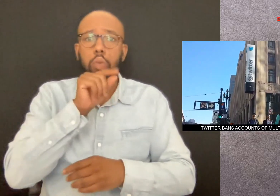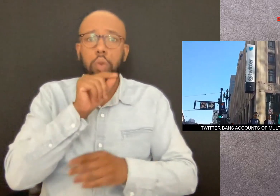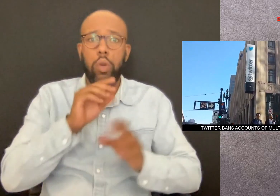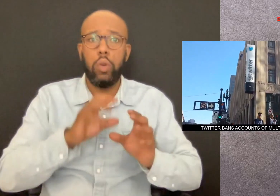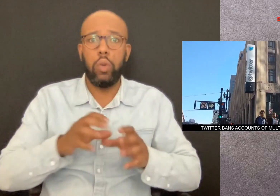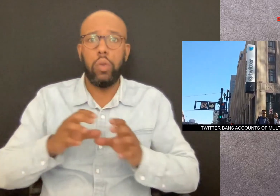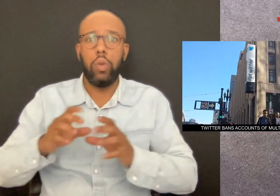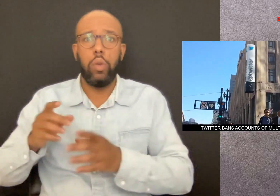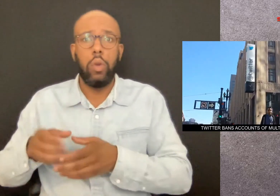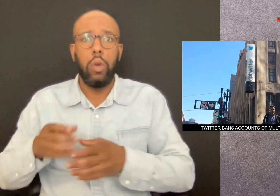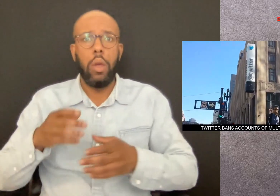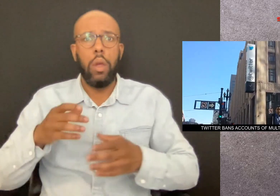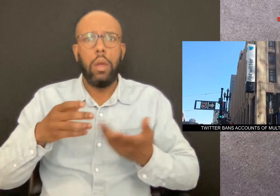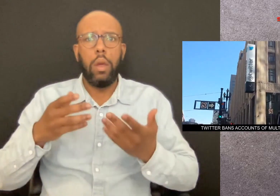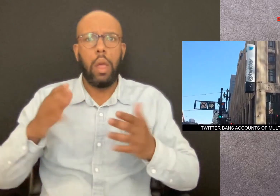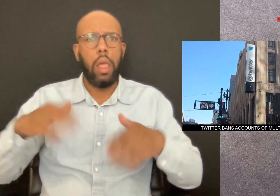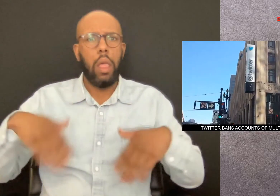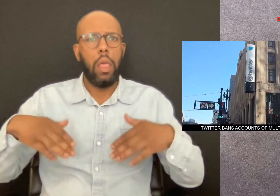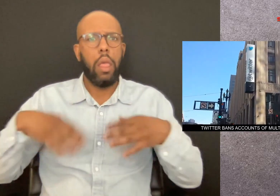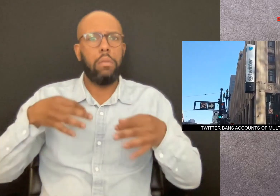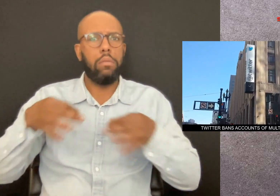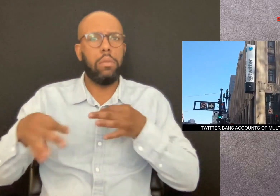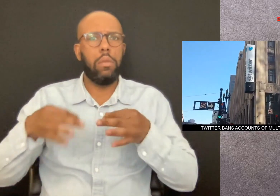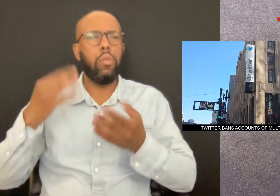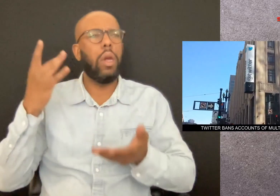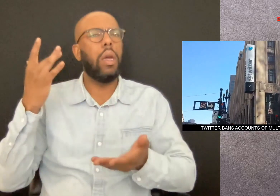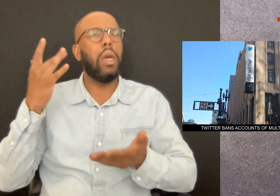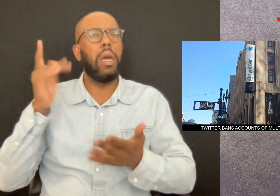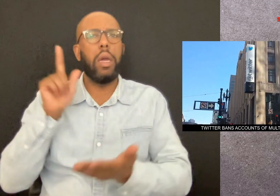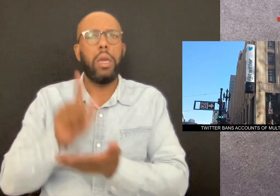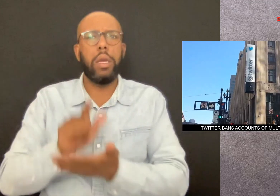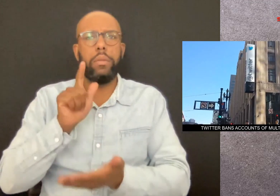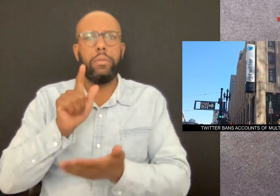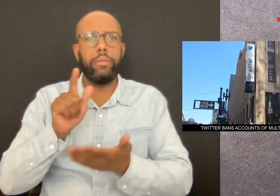neither Musk nor Twitter have explained the permanent suspension